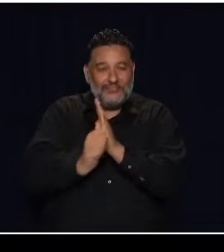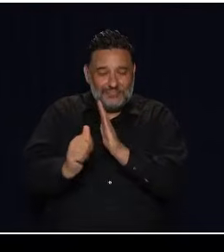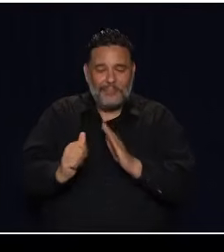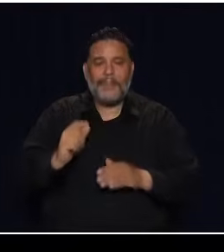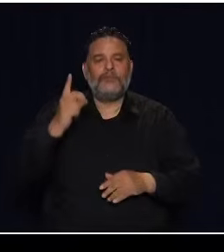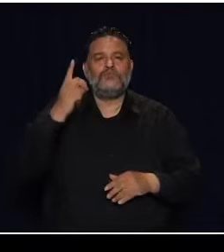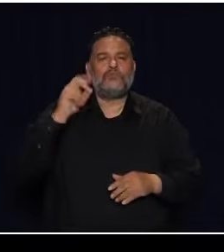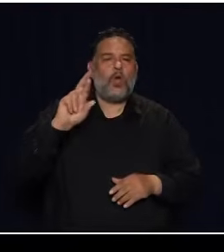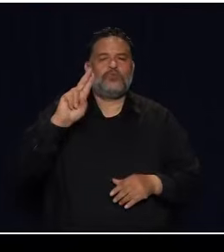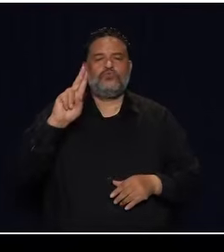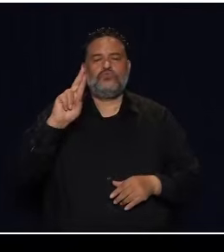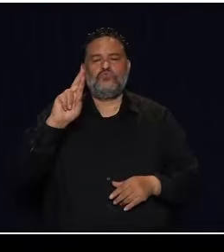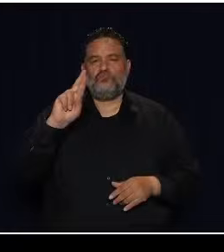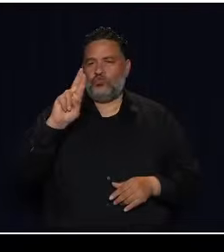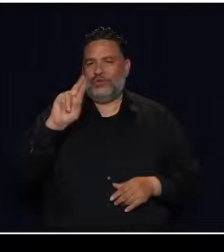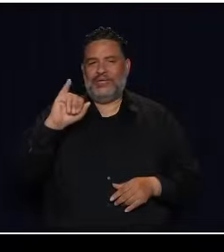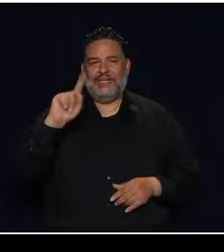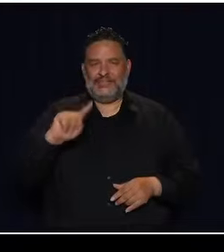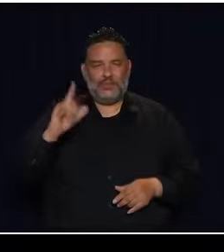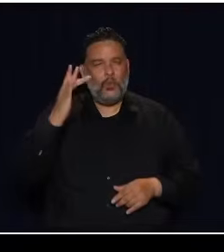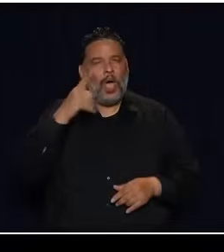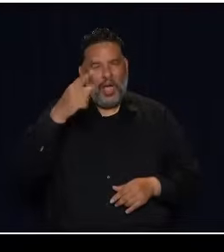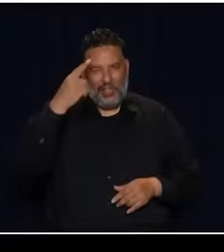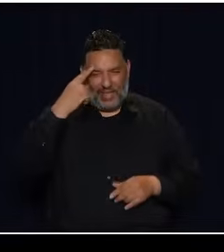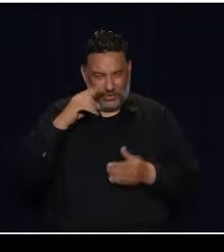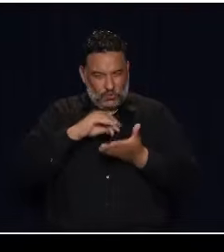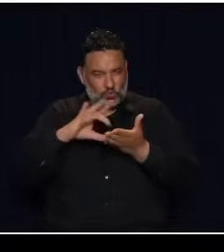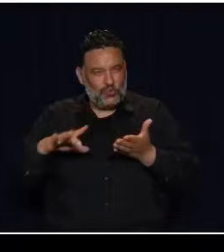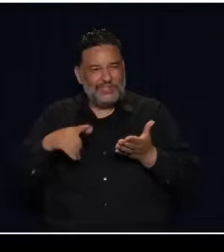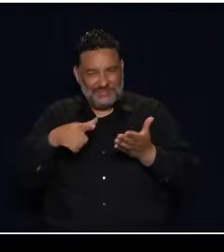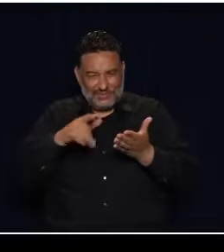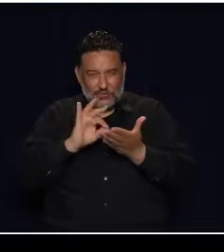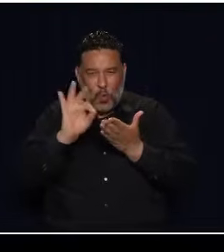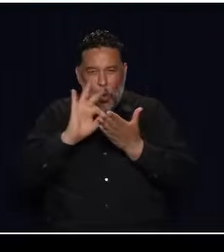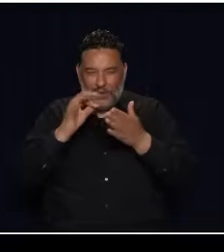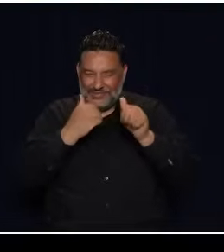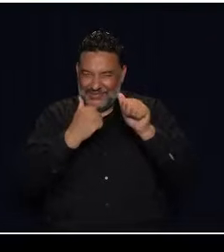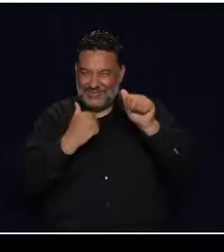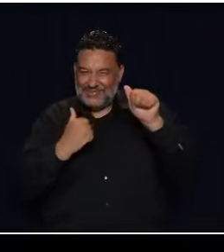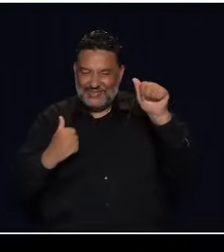ARIZONA STUDENTS CONTINUE TO